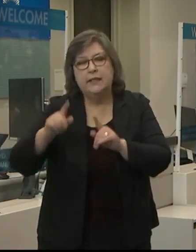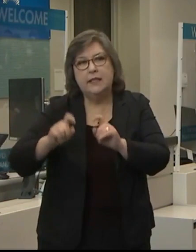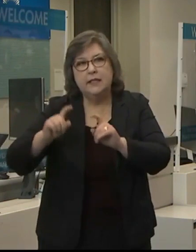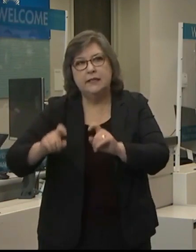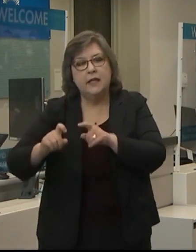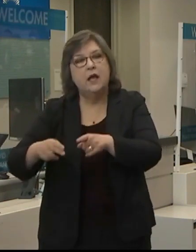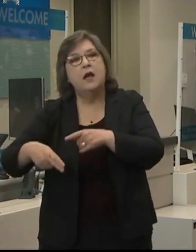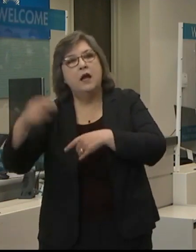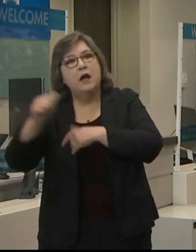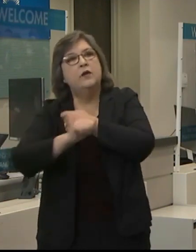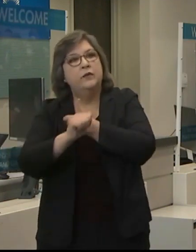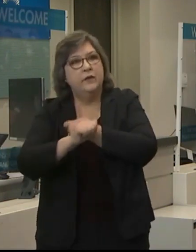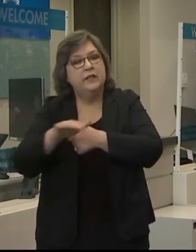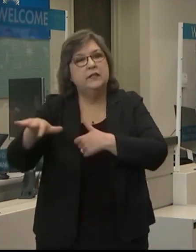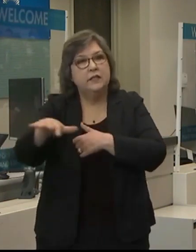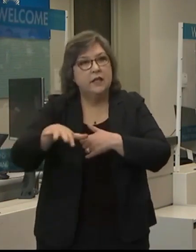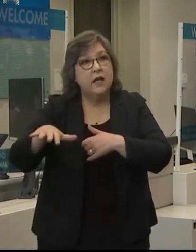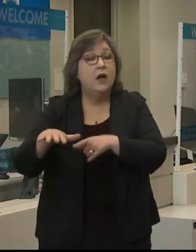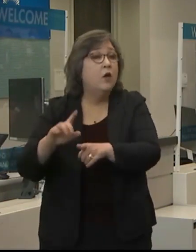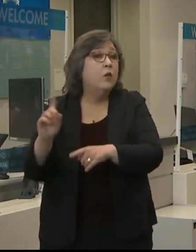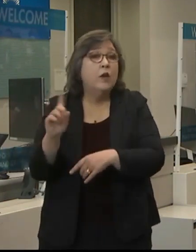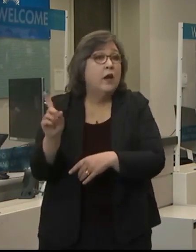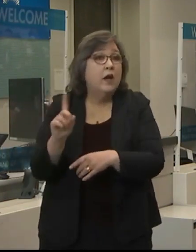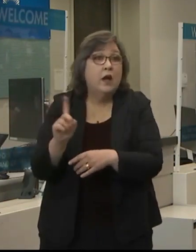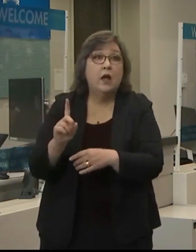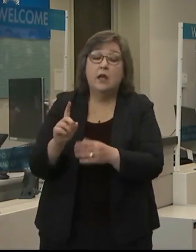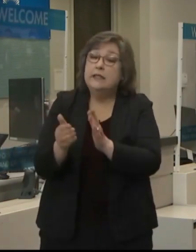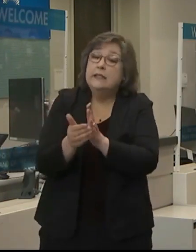Well not surprising, acute care settings, skilled nursing facilities